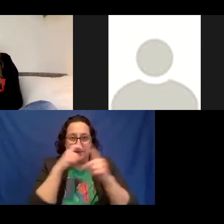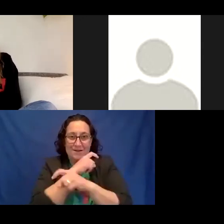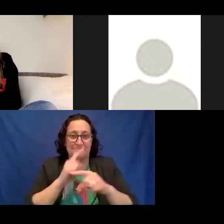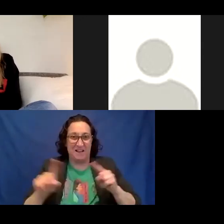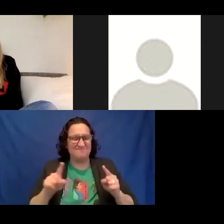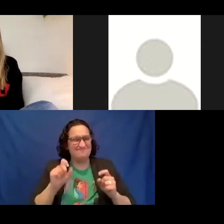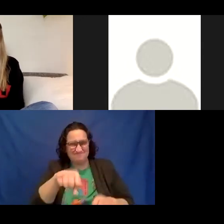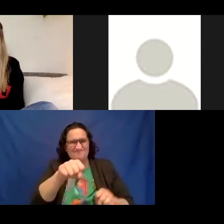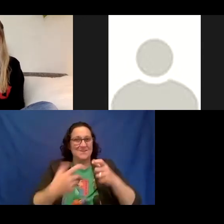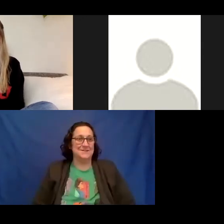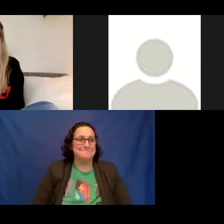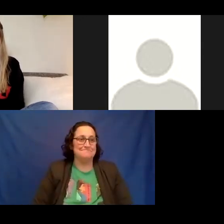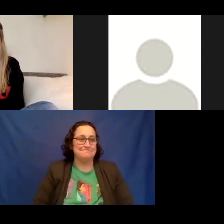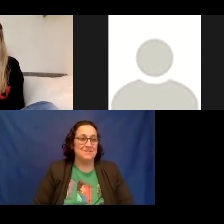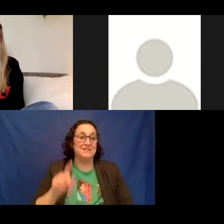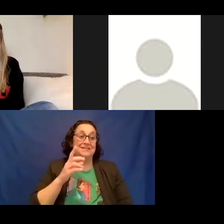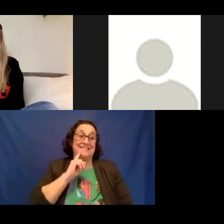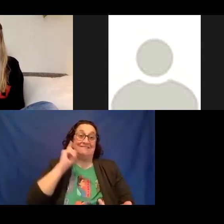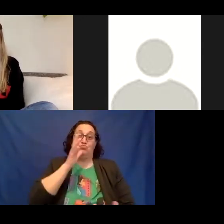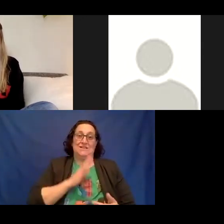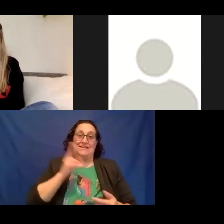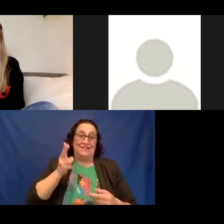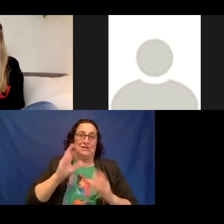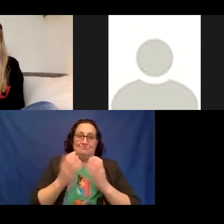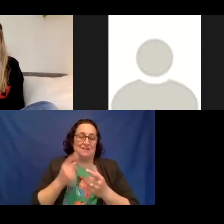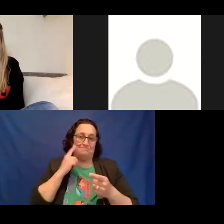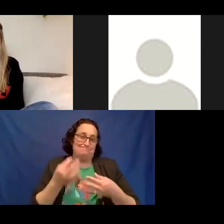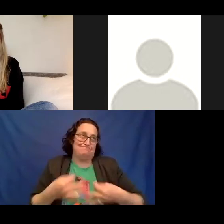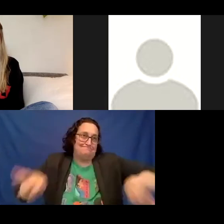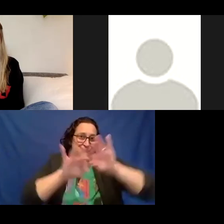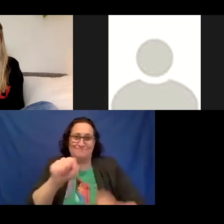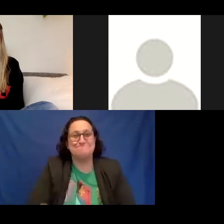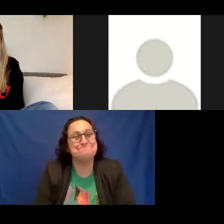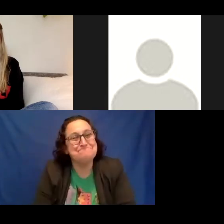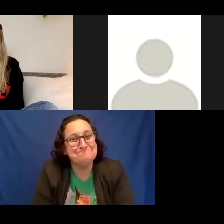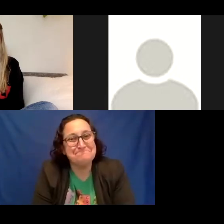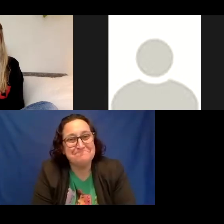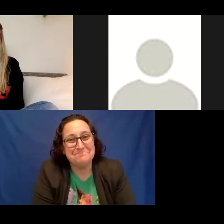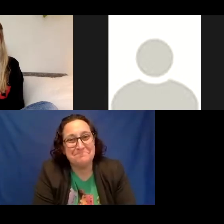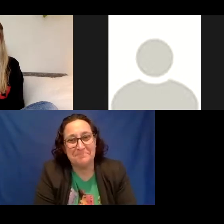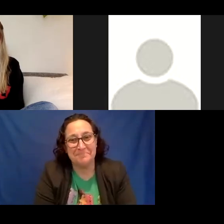so there's those complexities and that tension between these different ideas between modern